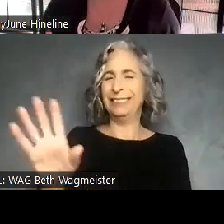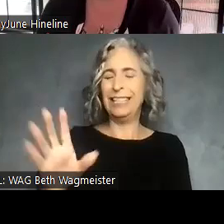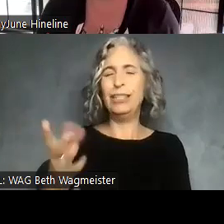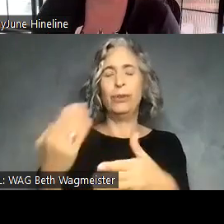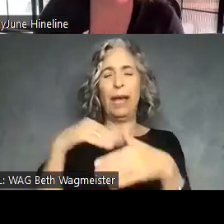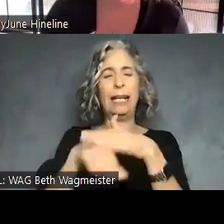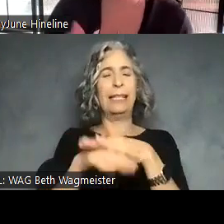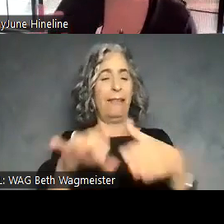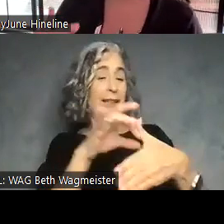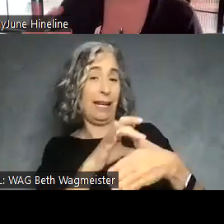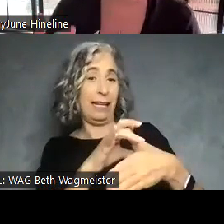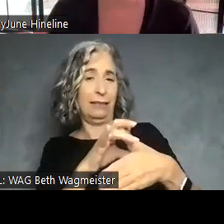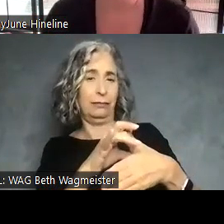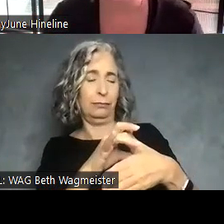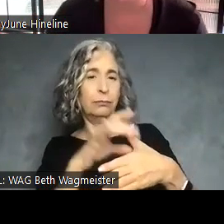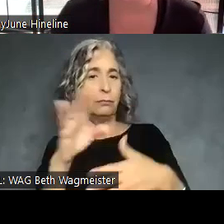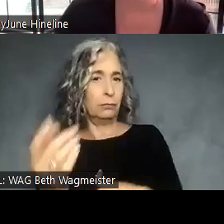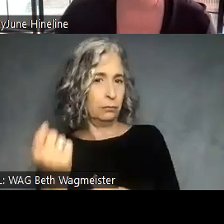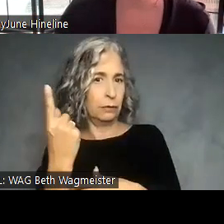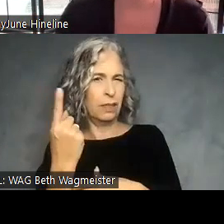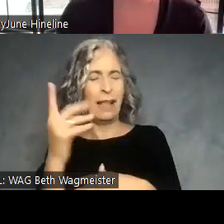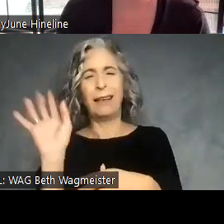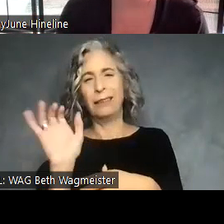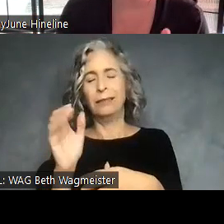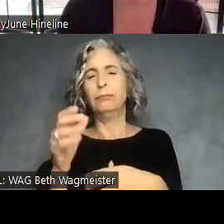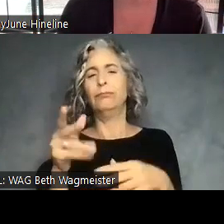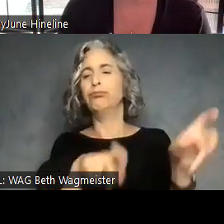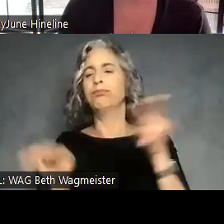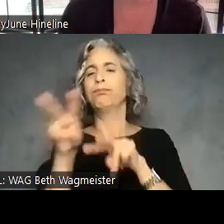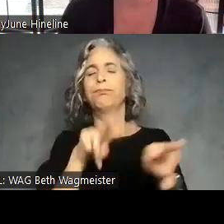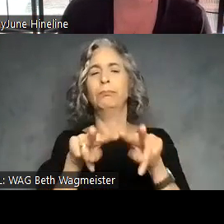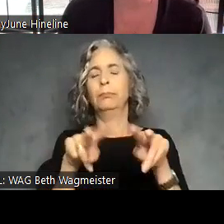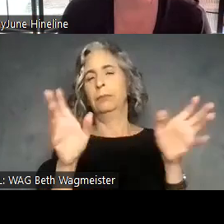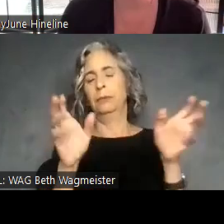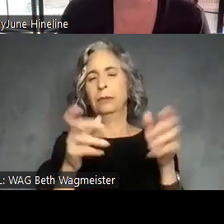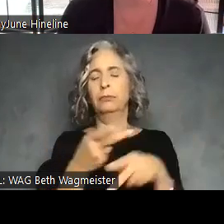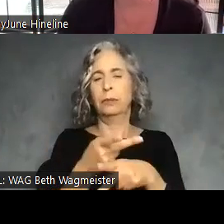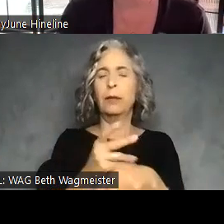able to authenticate regardless of the level of their cognitive abilities. And there's a link